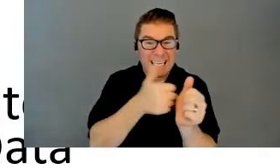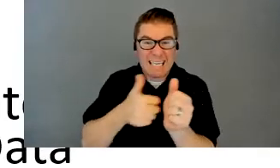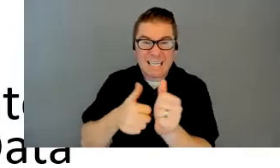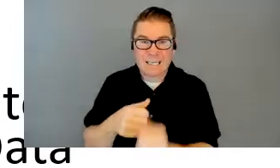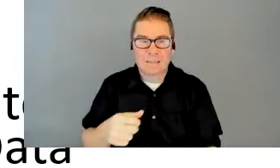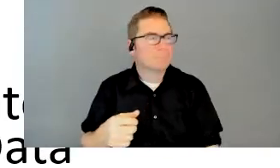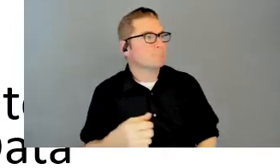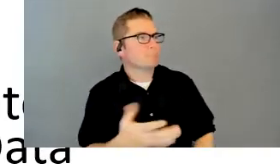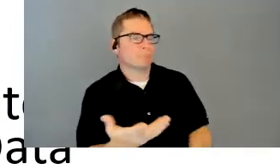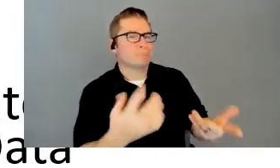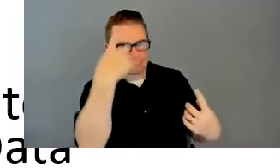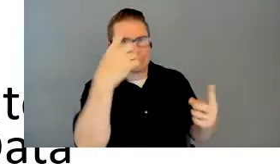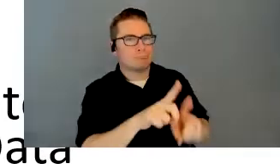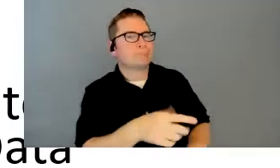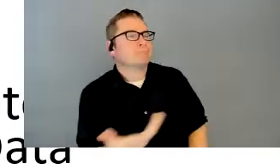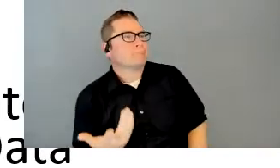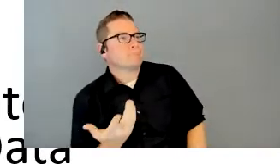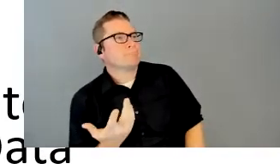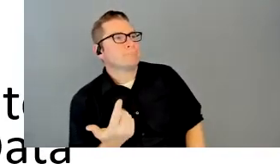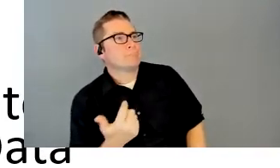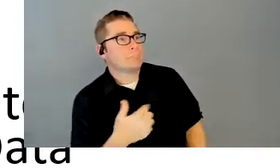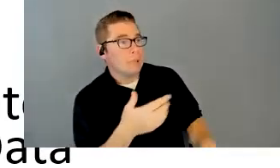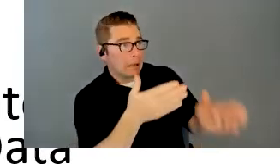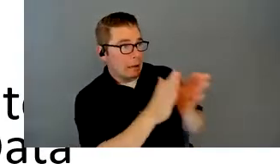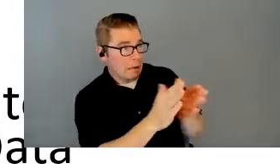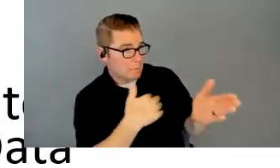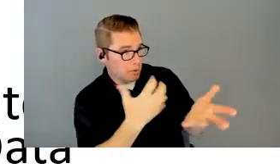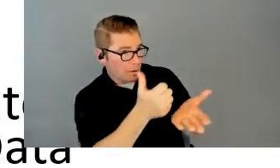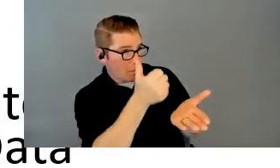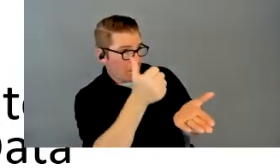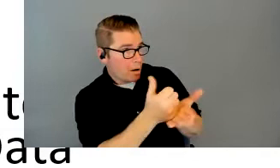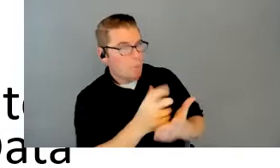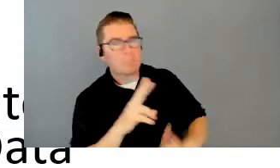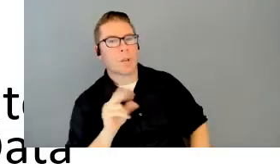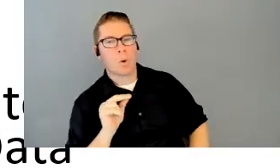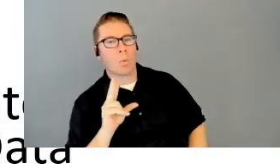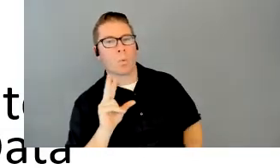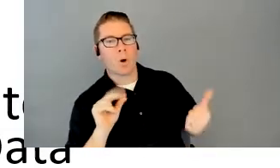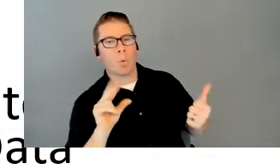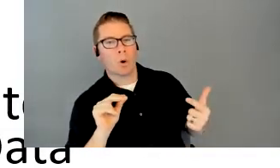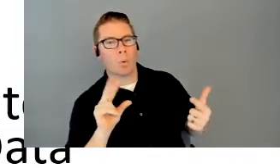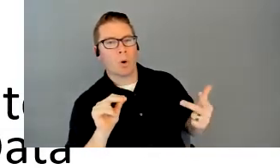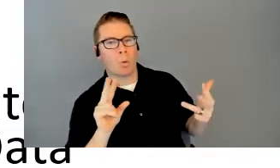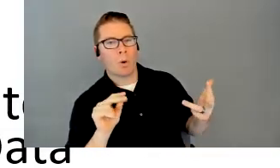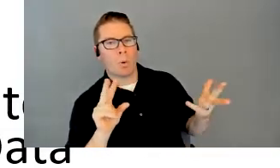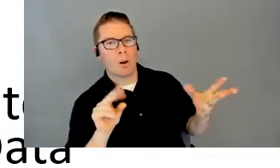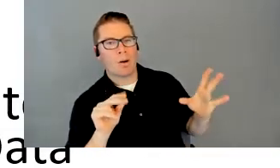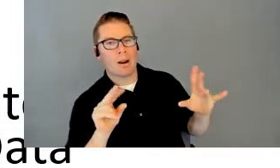You can ask me if I want help and I'm going to say no until the ninth time. So just food for thought.